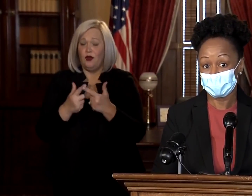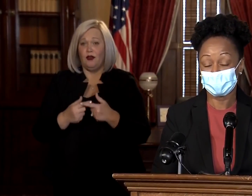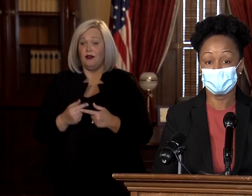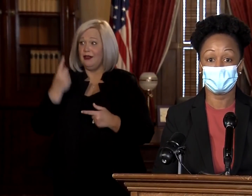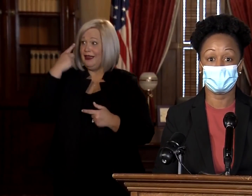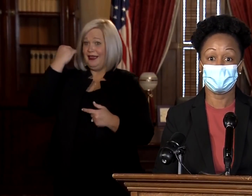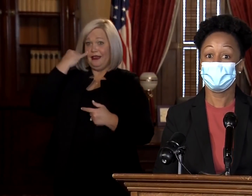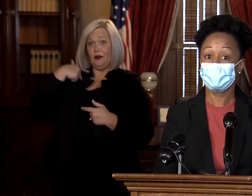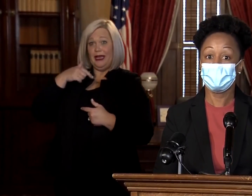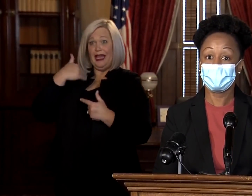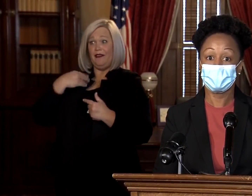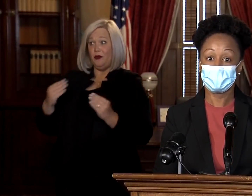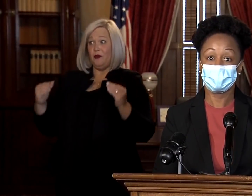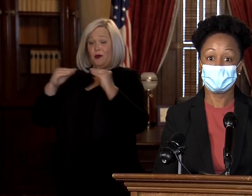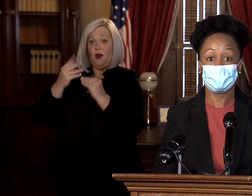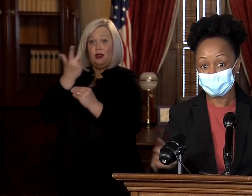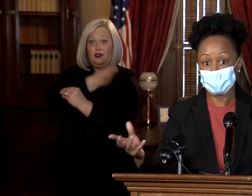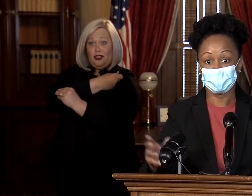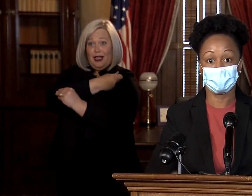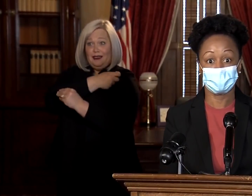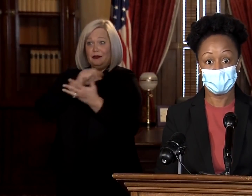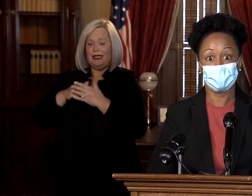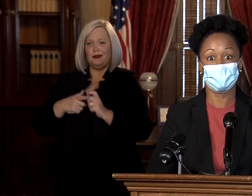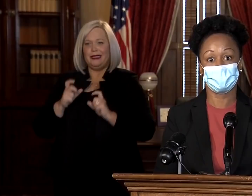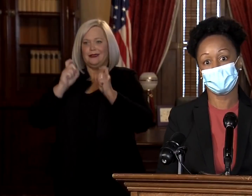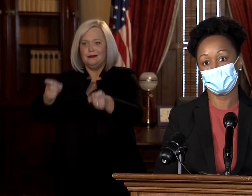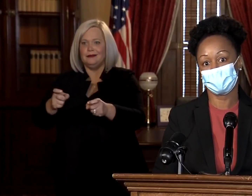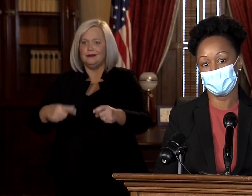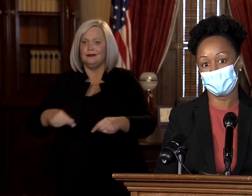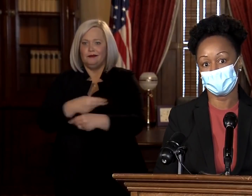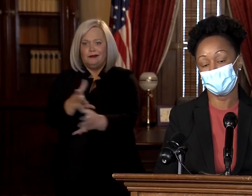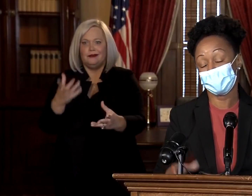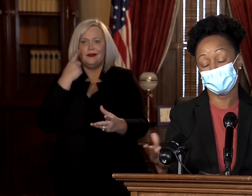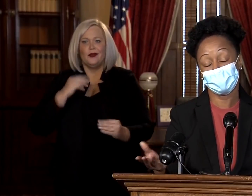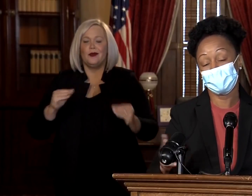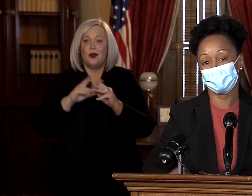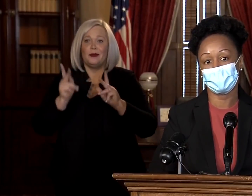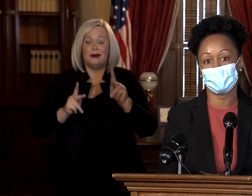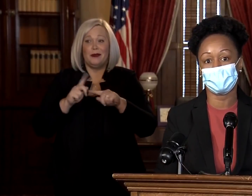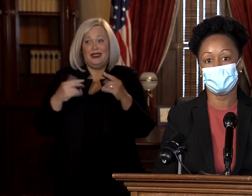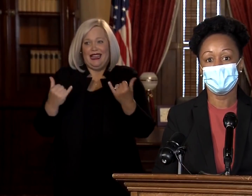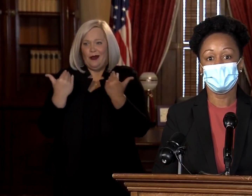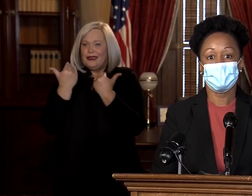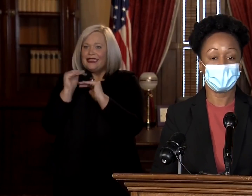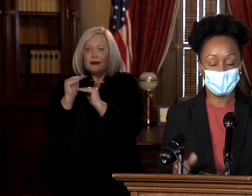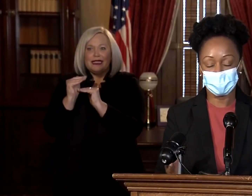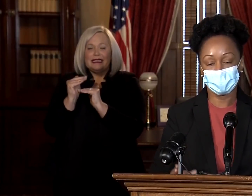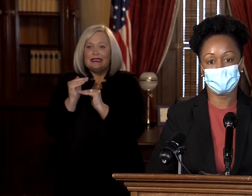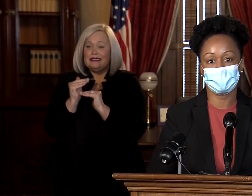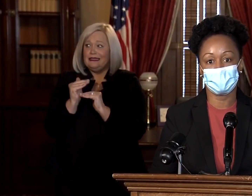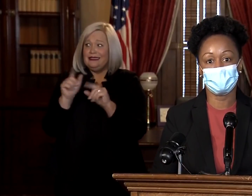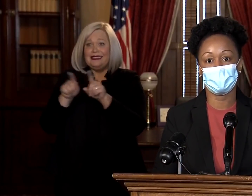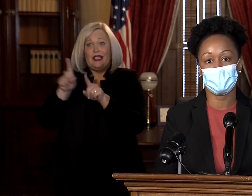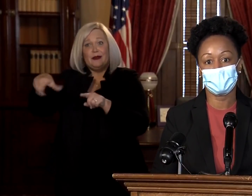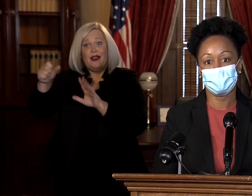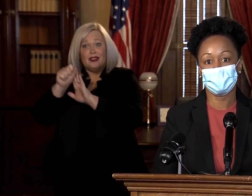be administered to people as quickly as possible, and if we quickly as possible, and if we get more Vaccine, we will be get more Vaccine, we will be getting it into people’s arms as